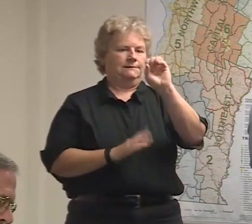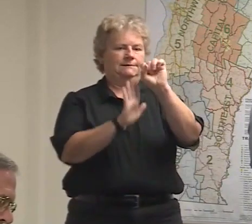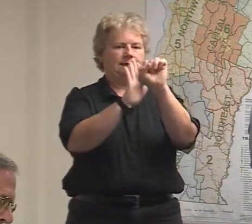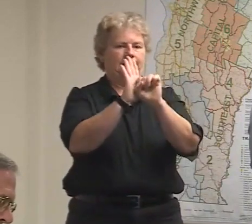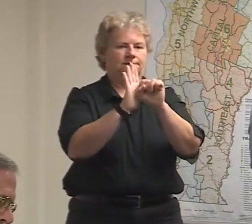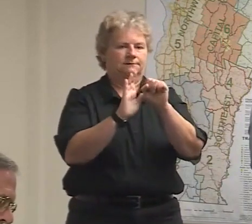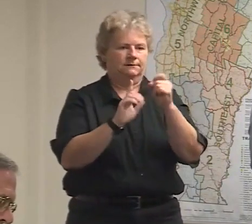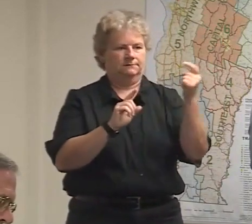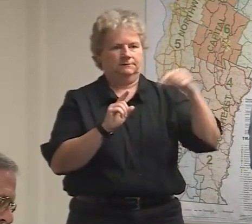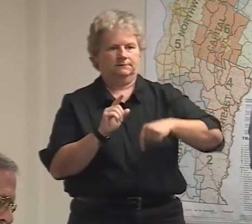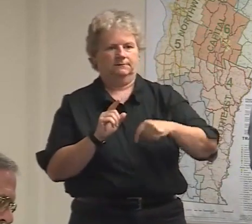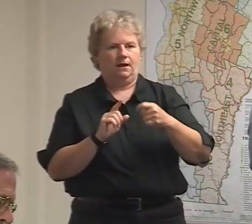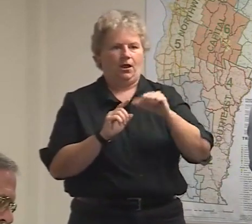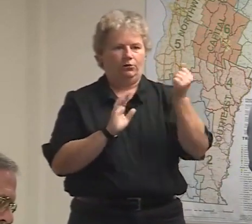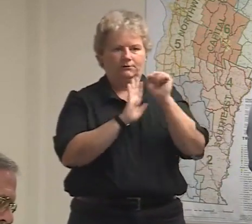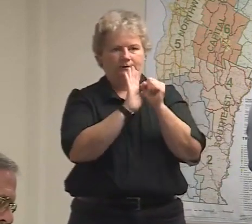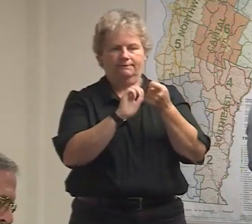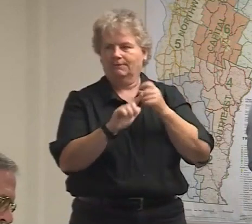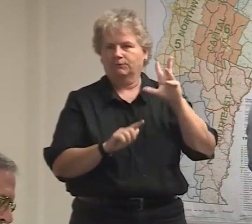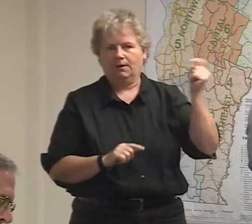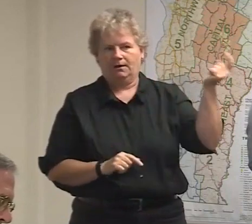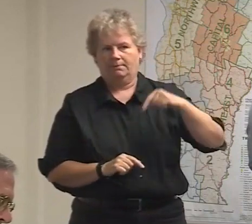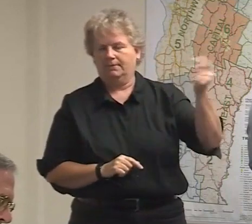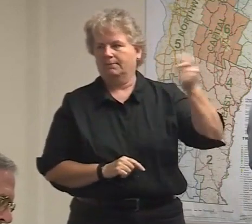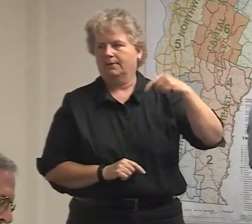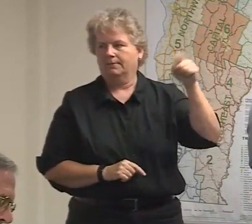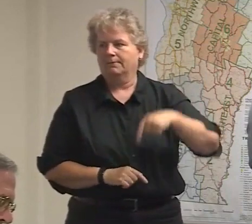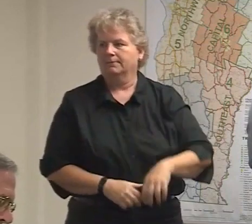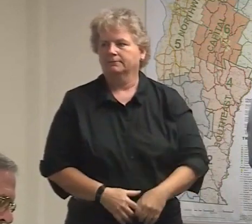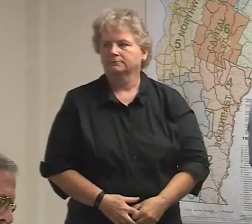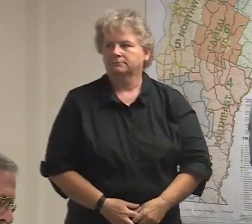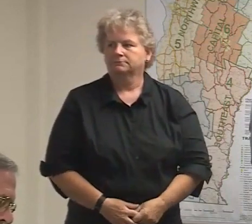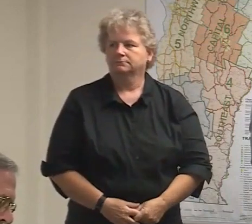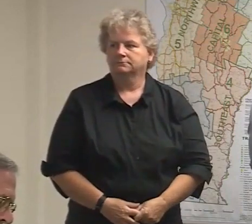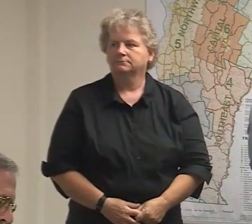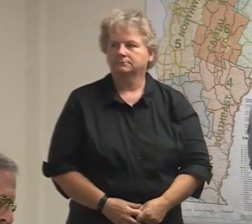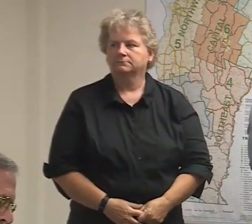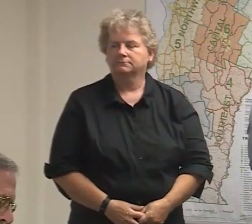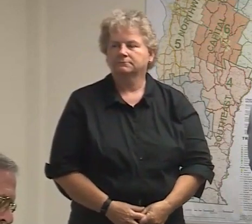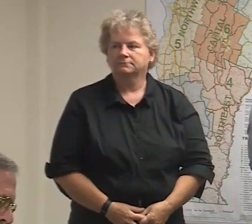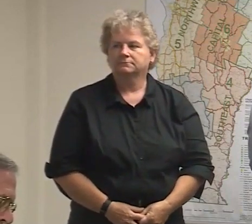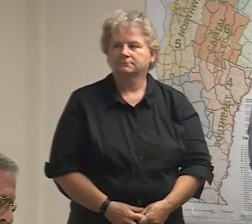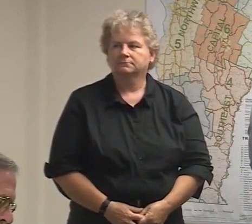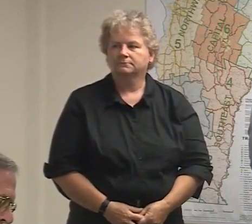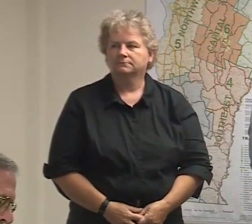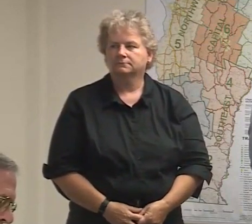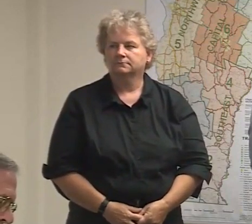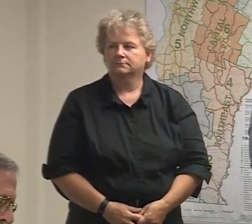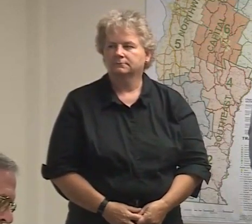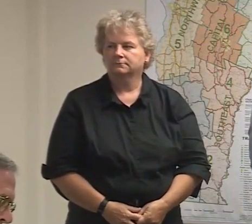THERE ARE SIX STATES THAT HAVE CONTRIBUTED THUS FAR. THEY ARE IN VARIOUS STAGES OF READINESS AT THIS POINT.